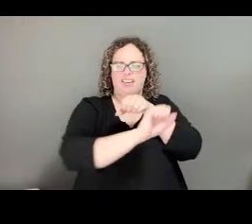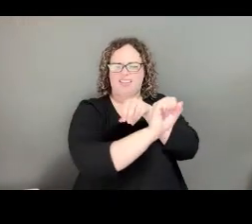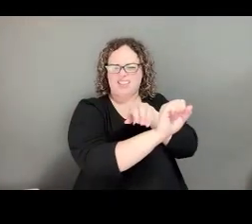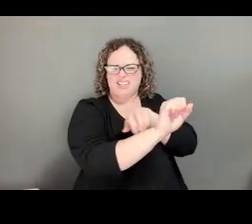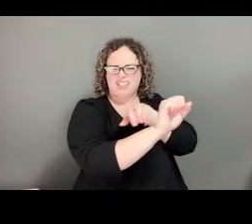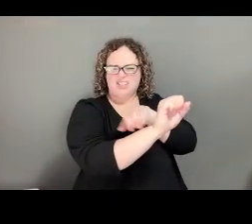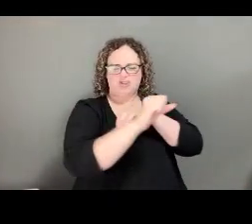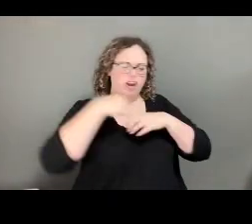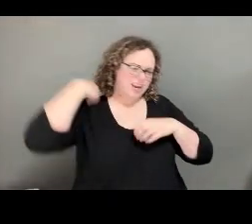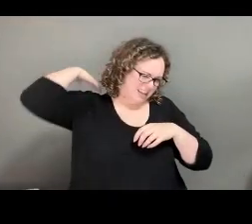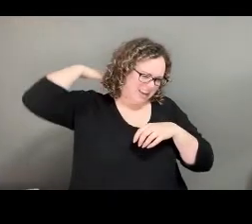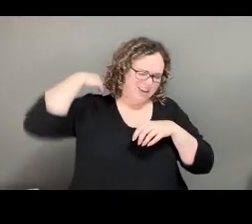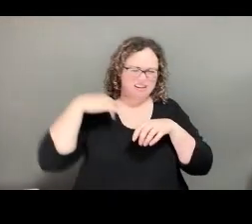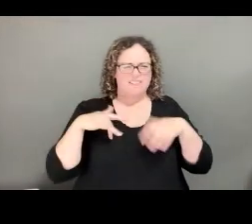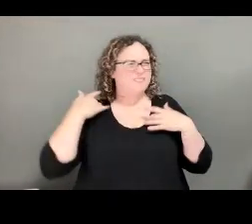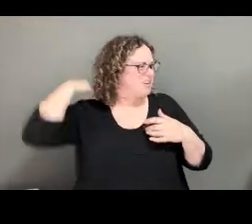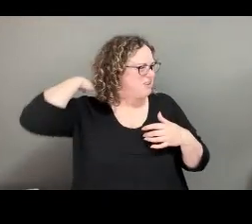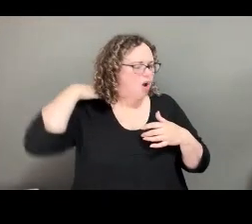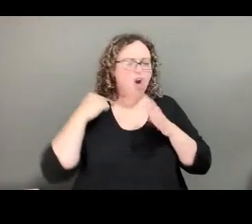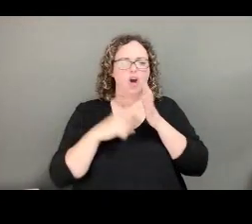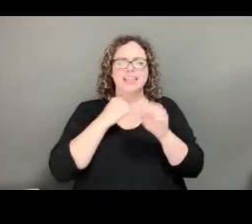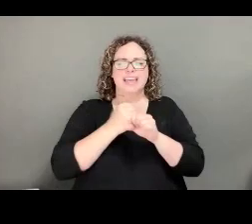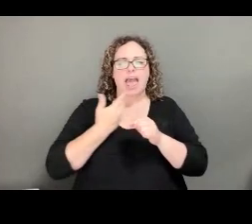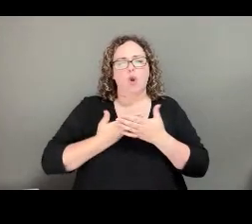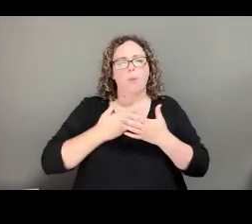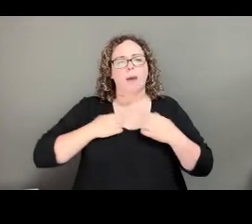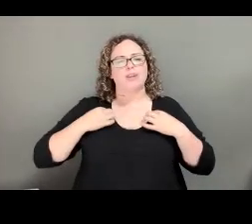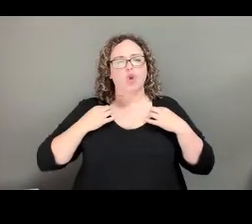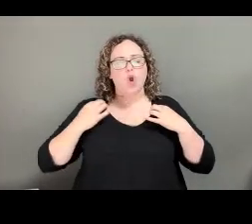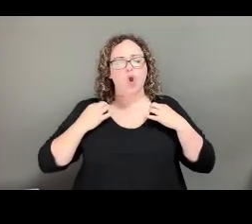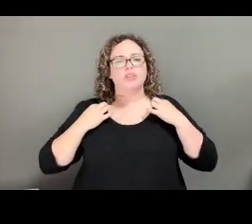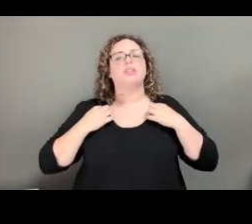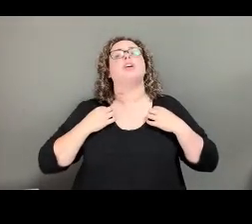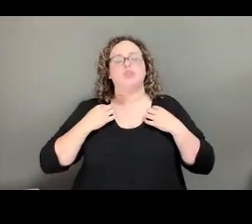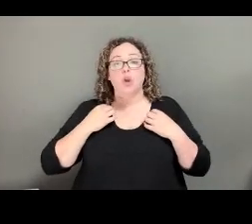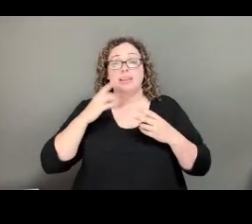At each time it registers less. For some people, that registration doesn't change